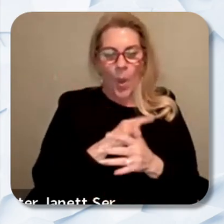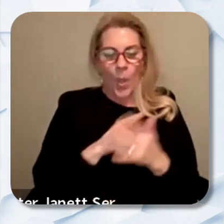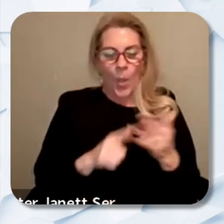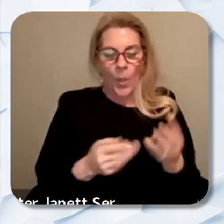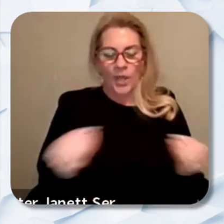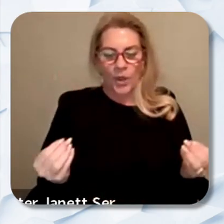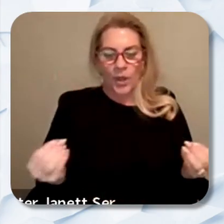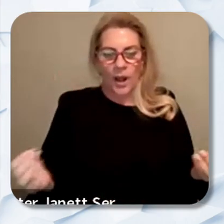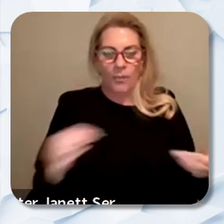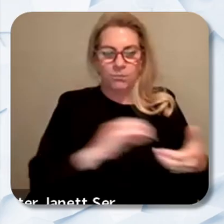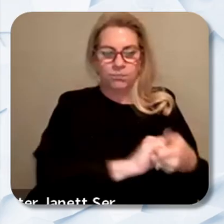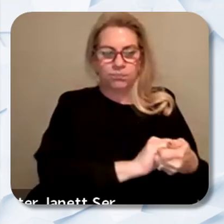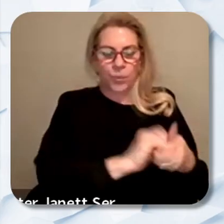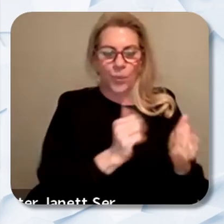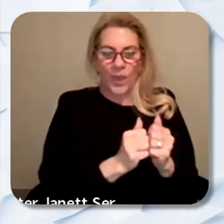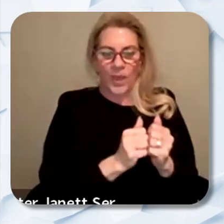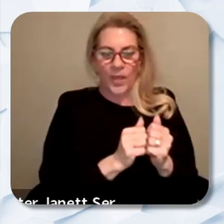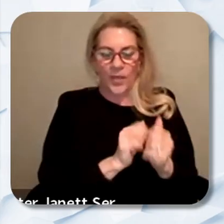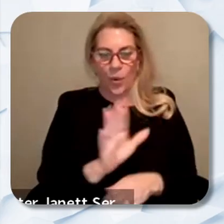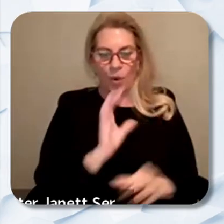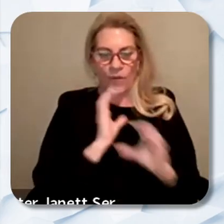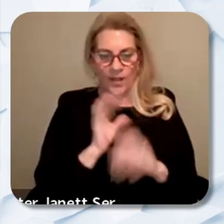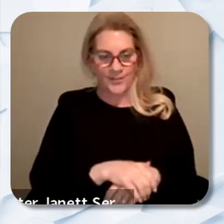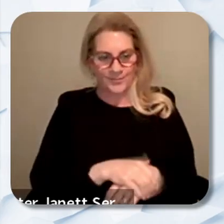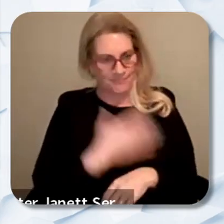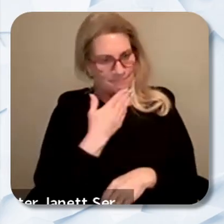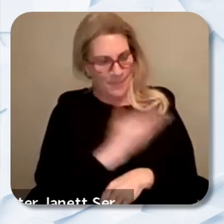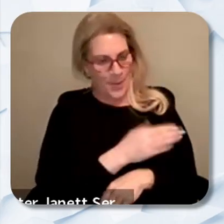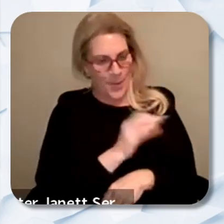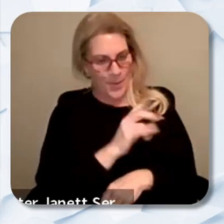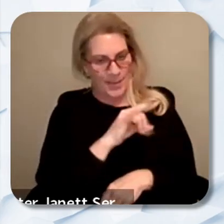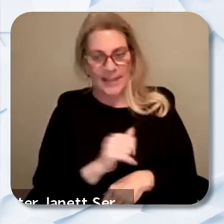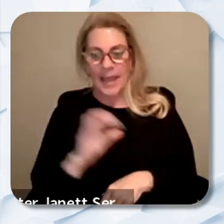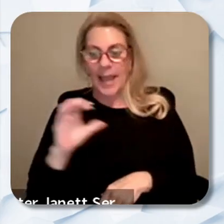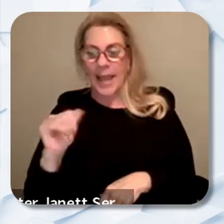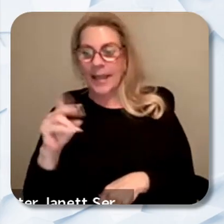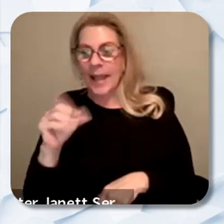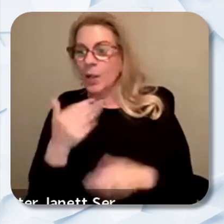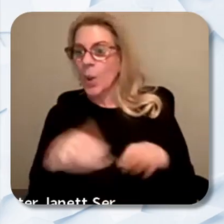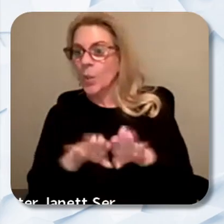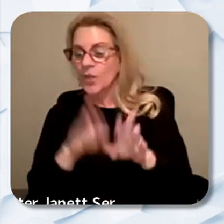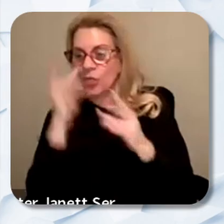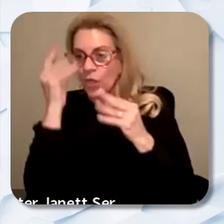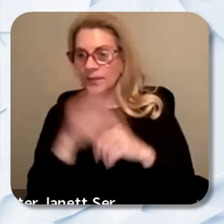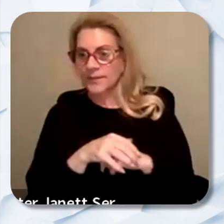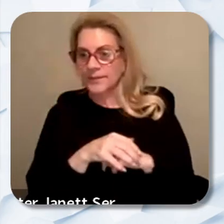hand with your conversations. Jade Meihl: Awesome. Thanks Melissa. Candace any last closing thoughts? Candace Manansala: I guess just to sum it up